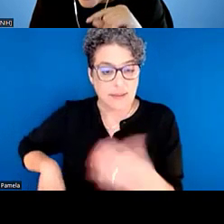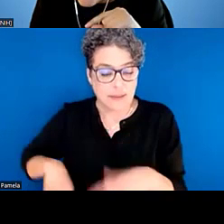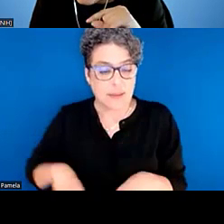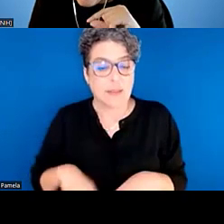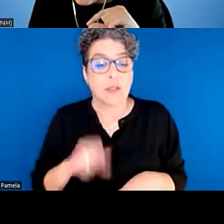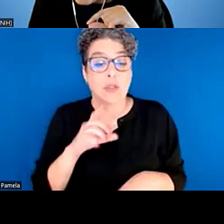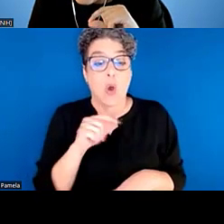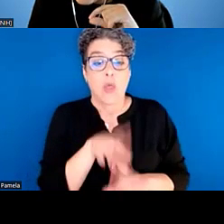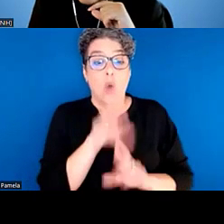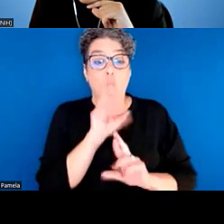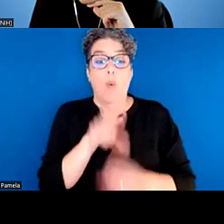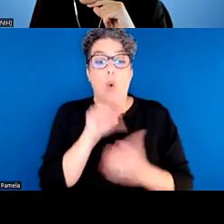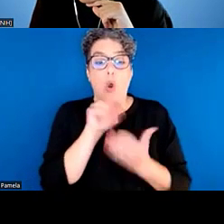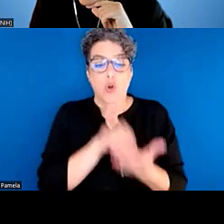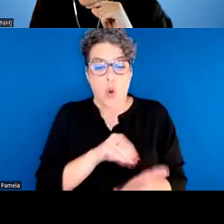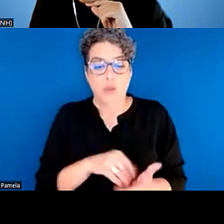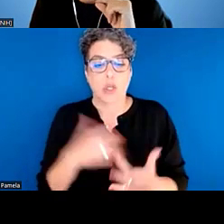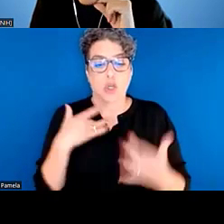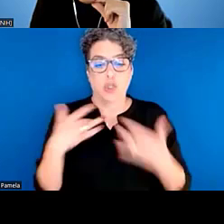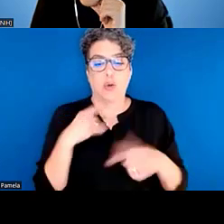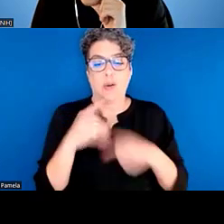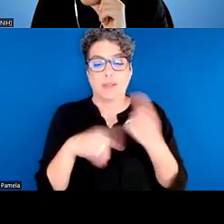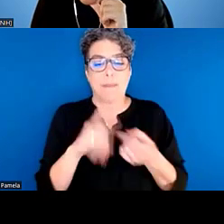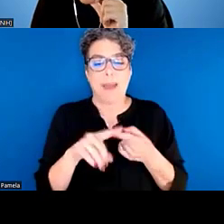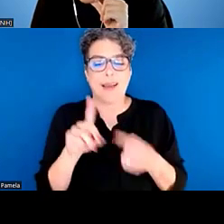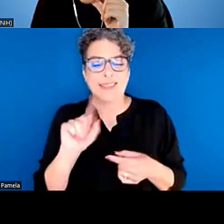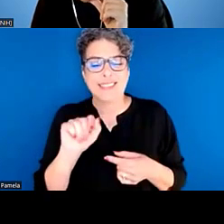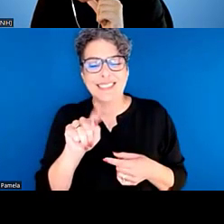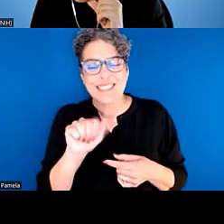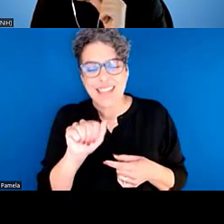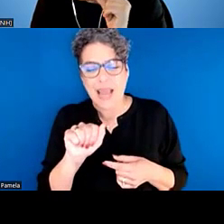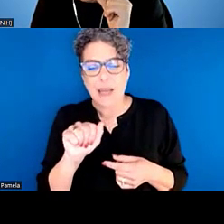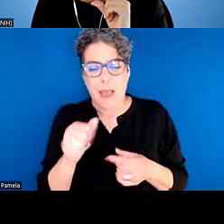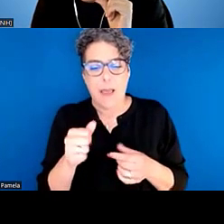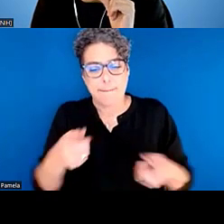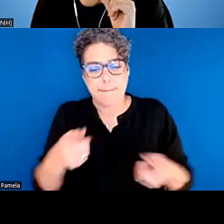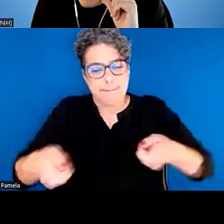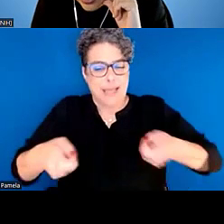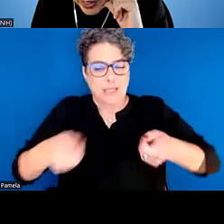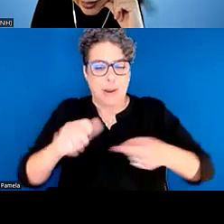practices in Dr. Smith's lab, in particular the raw data for the figures could not be located.